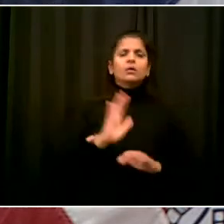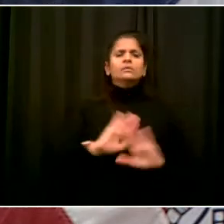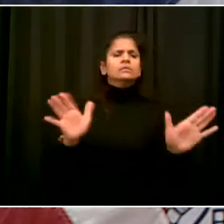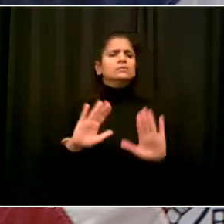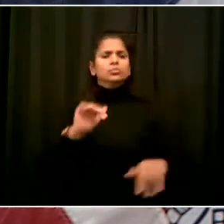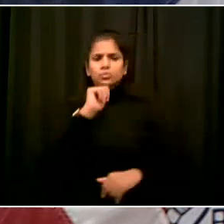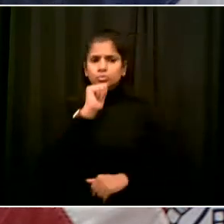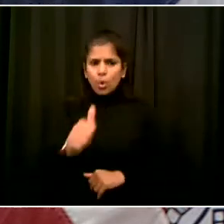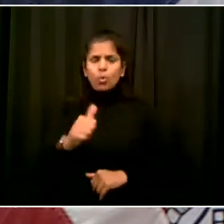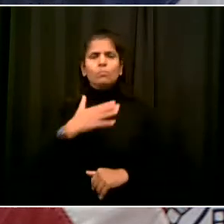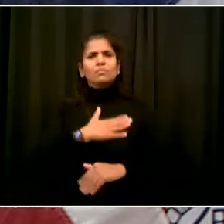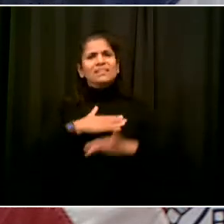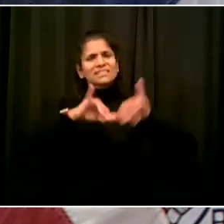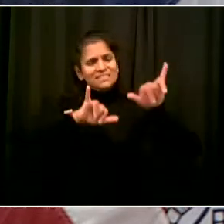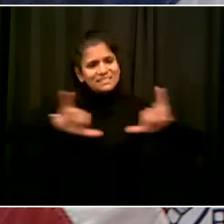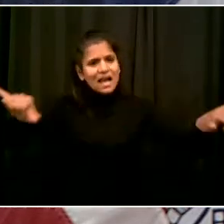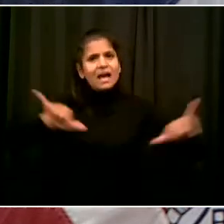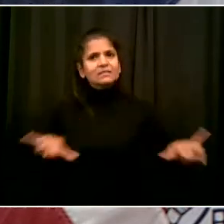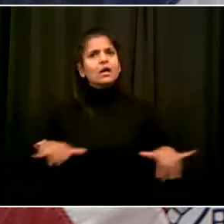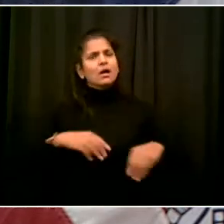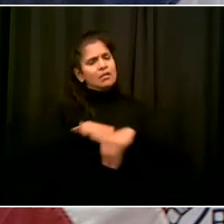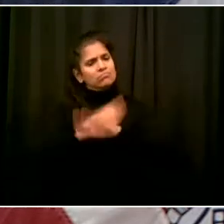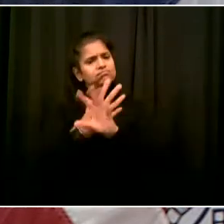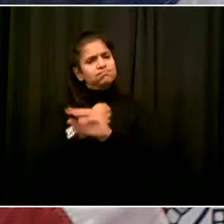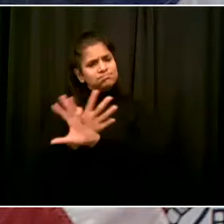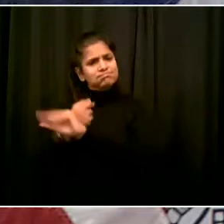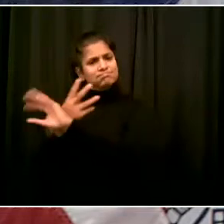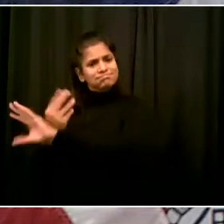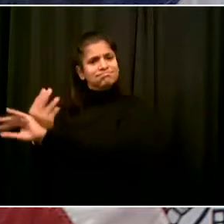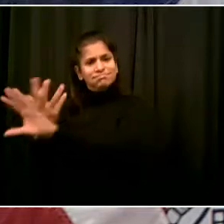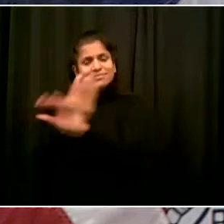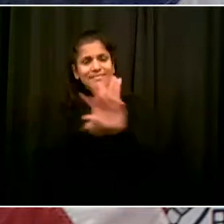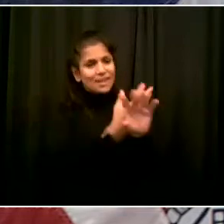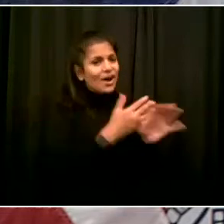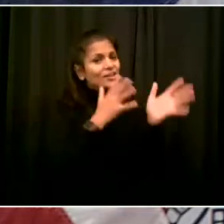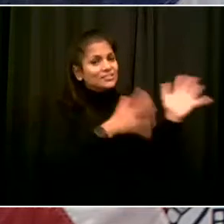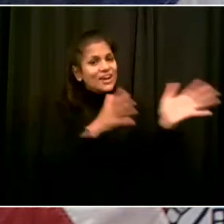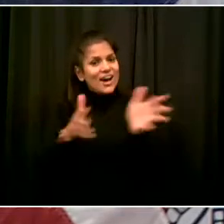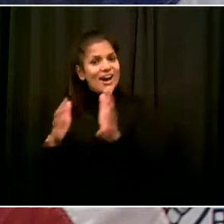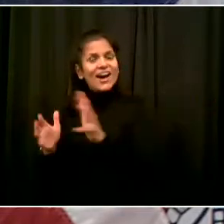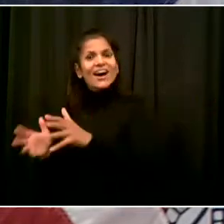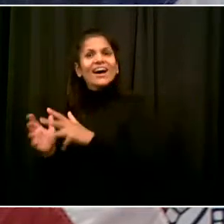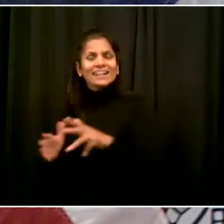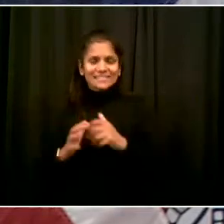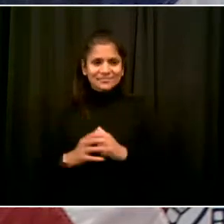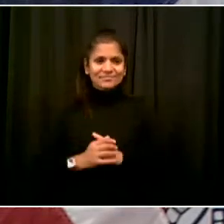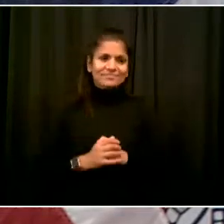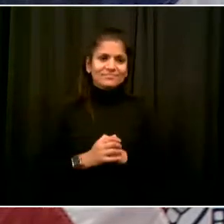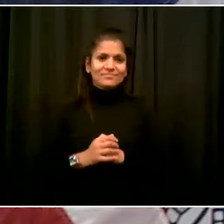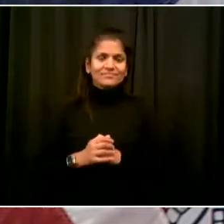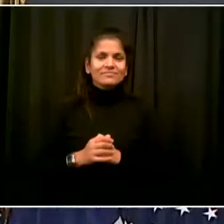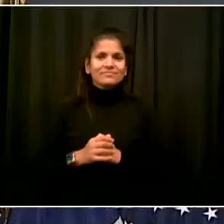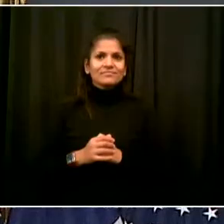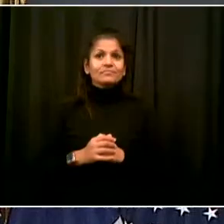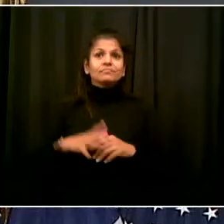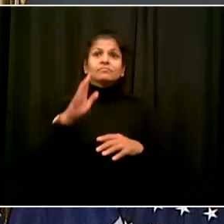I'M ASKING EVERYONE AGAIN, PLEASE AVOID TRAVEL. CELEBRATE WITH LOVED ONES IN OTHER PLACES VIRTUALLYY. AND HERERETO AMPLIFY THE